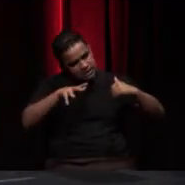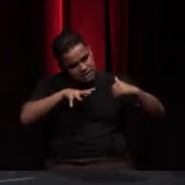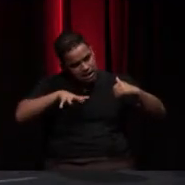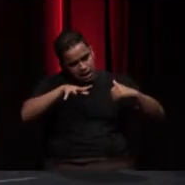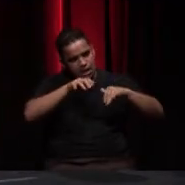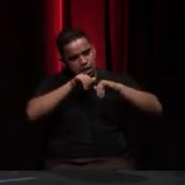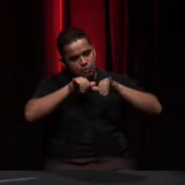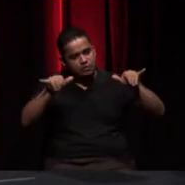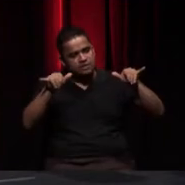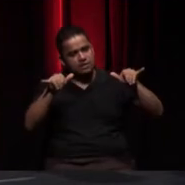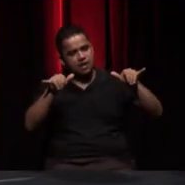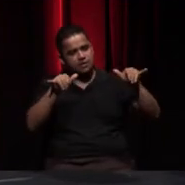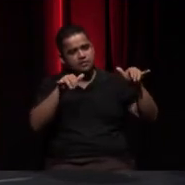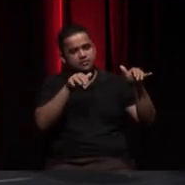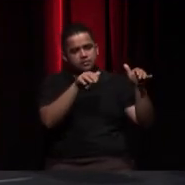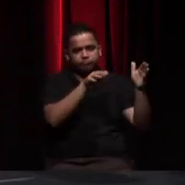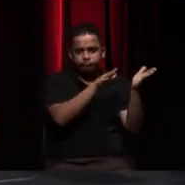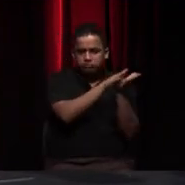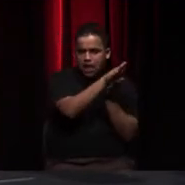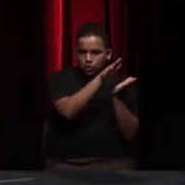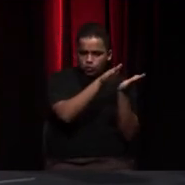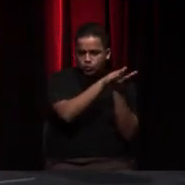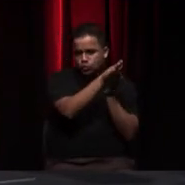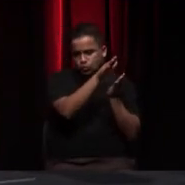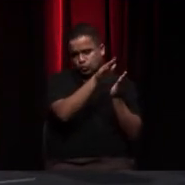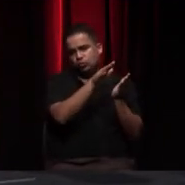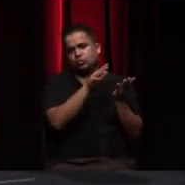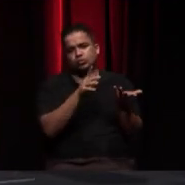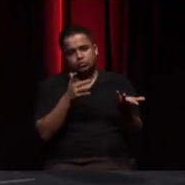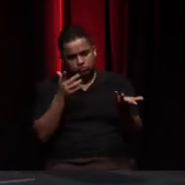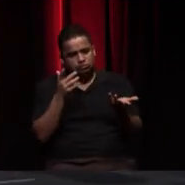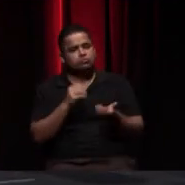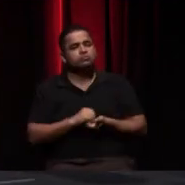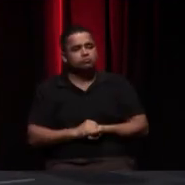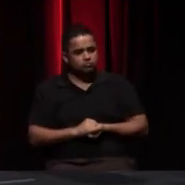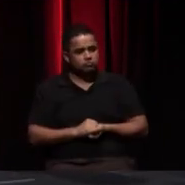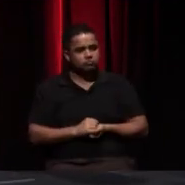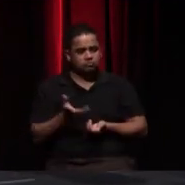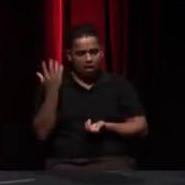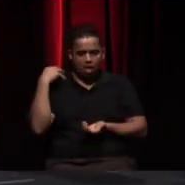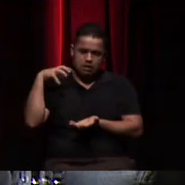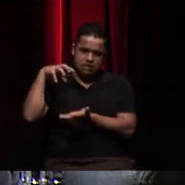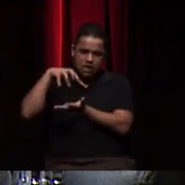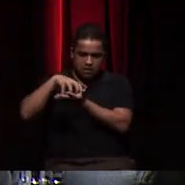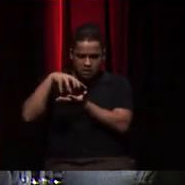with the infomercials that until that time were what advertising agencies